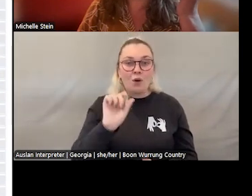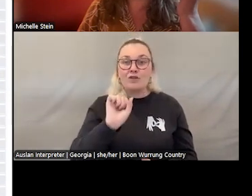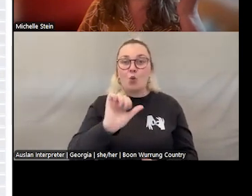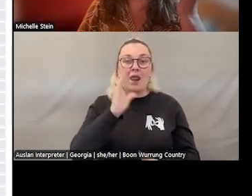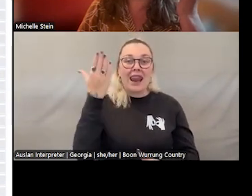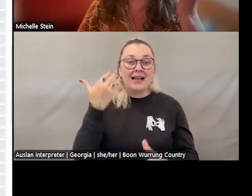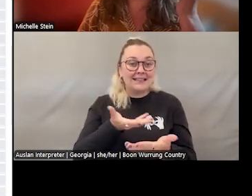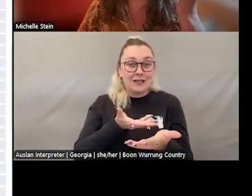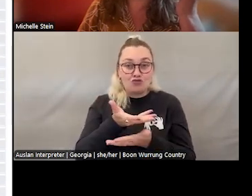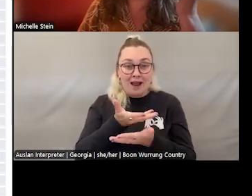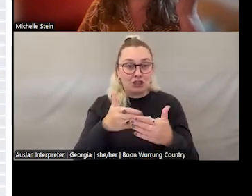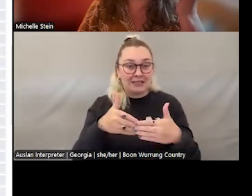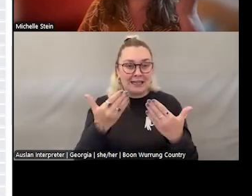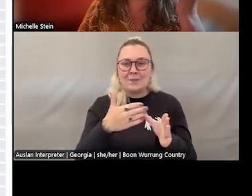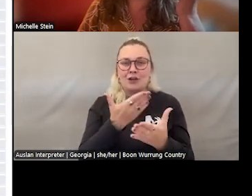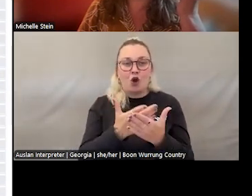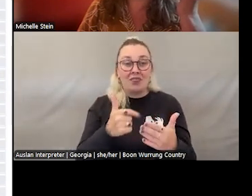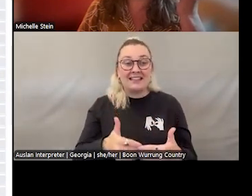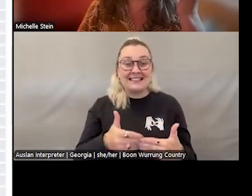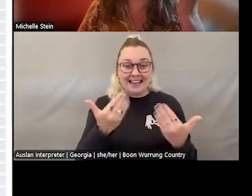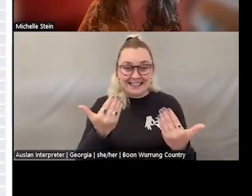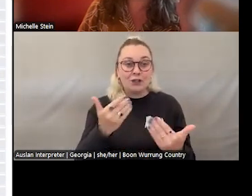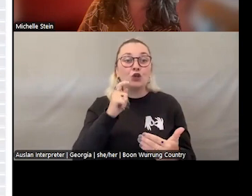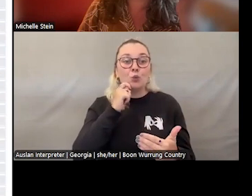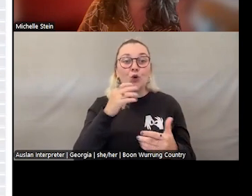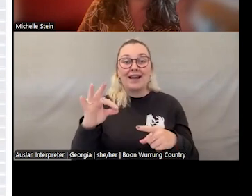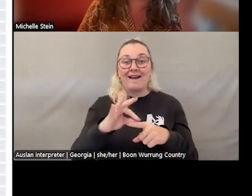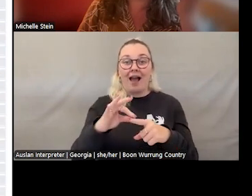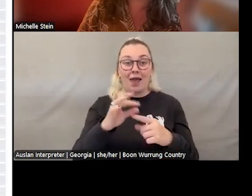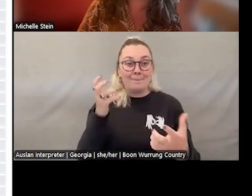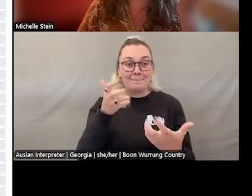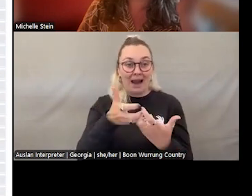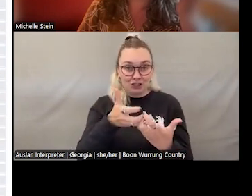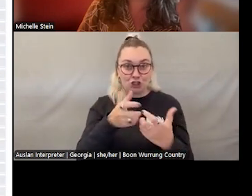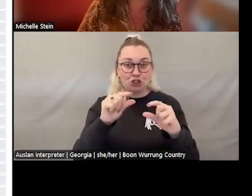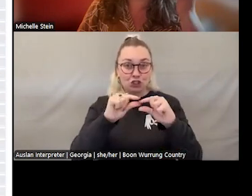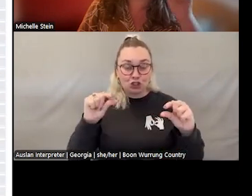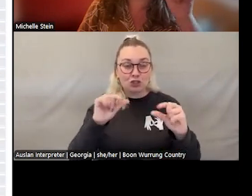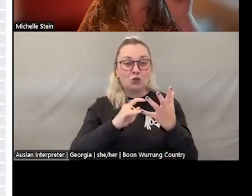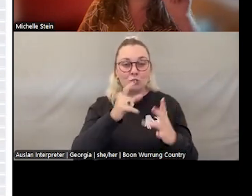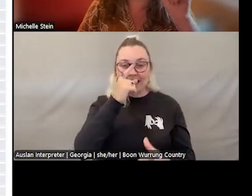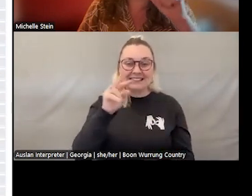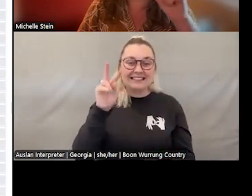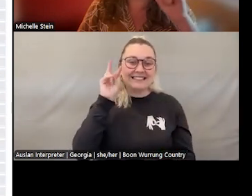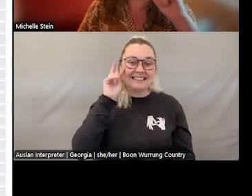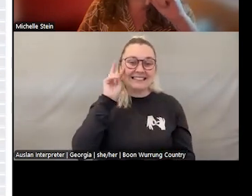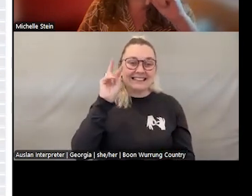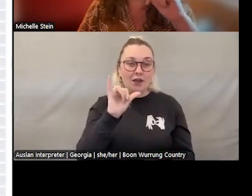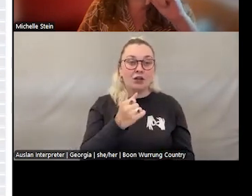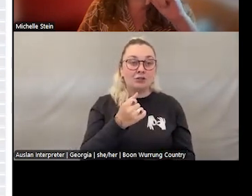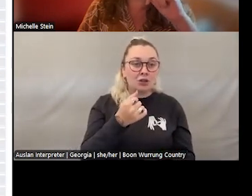interaction date is depending on the date, it will colour-coded so you can see it is either 30, 60 or